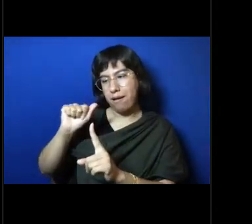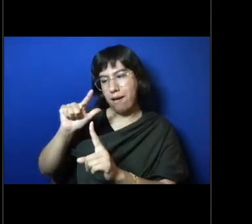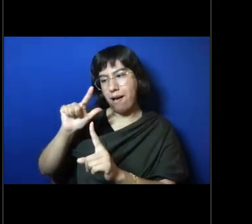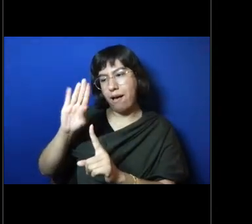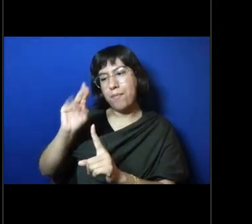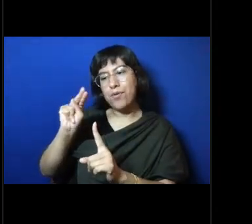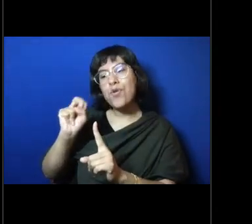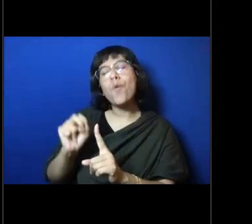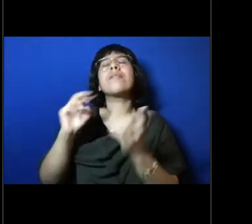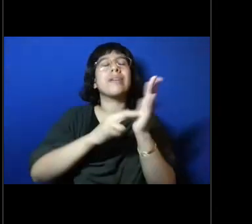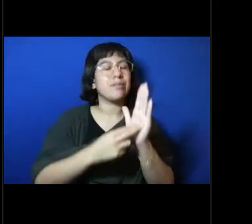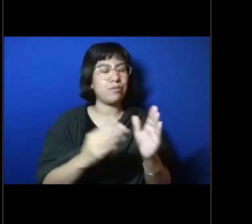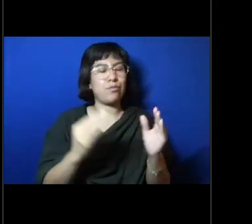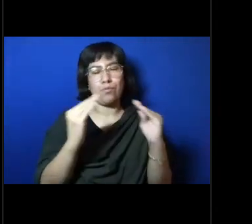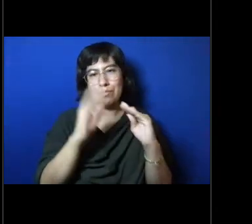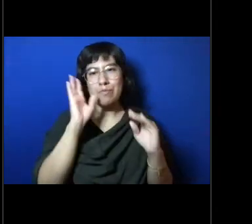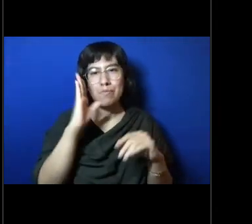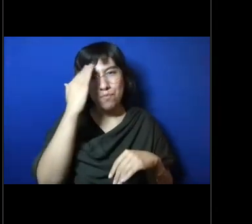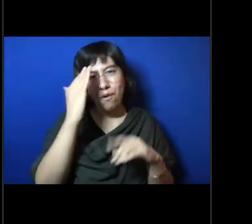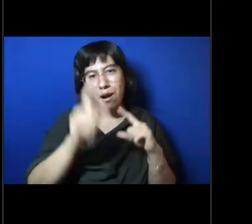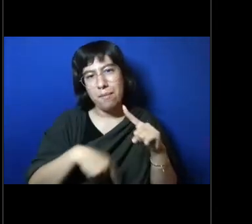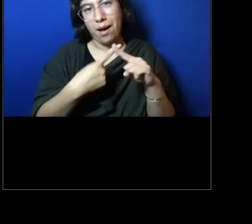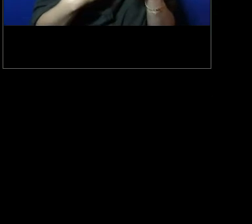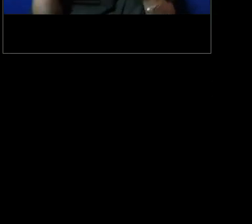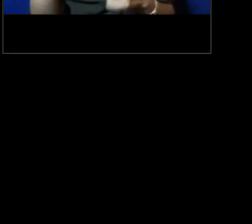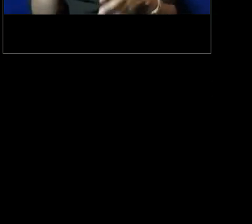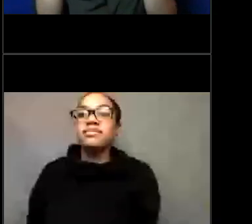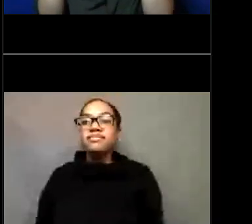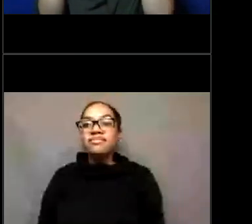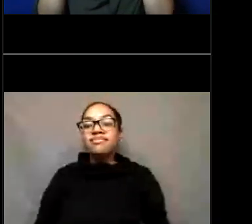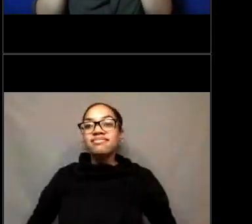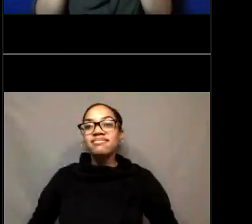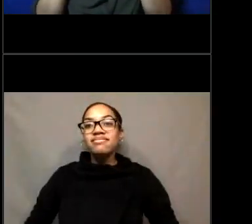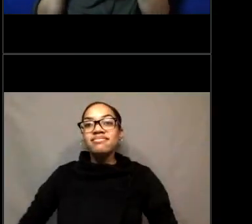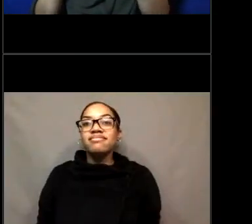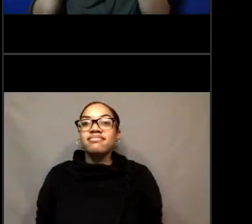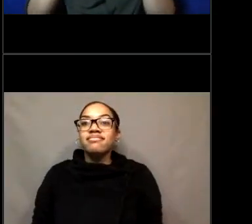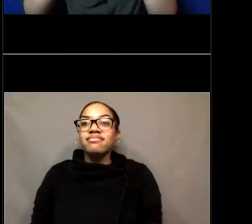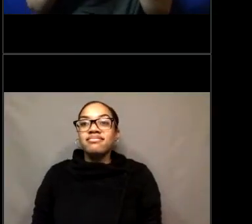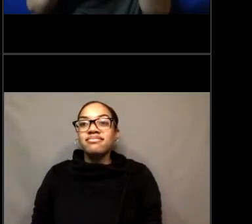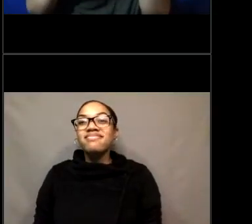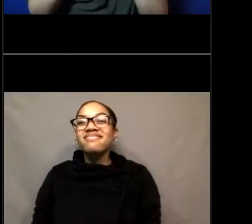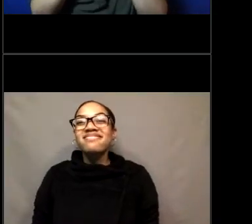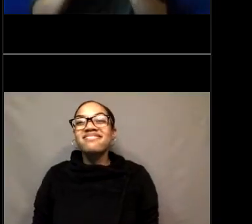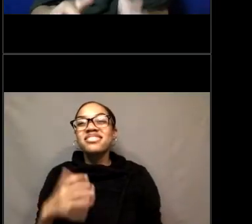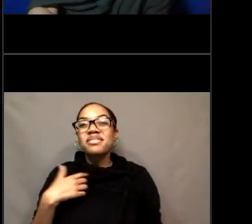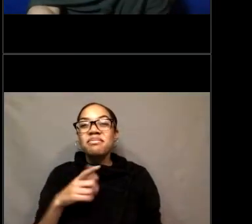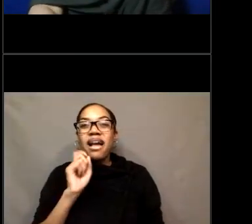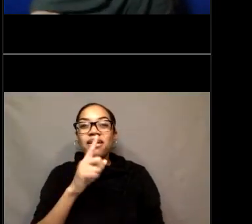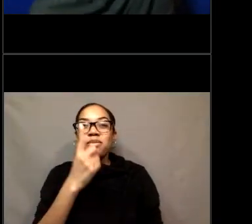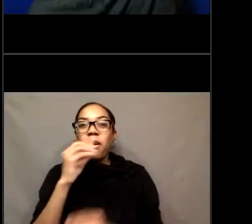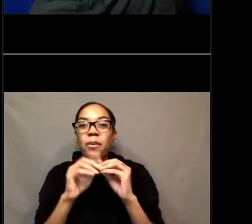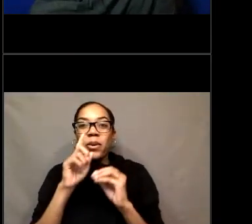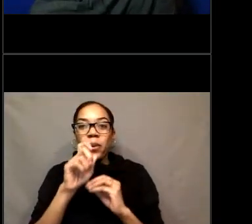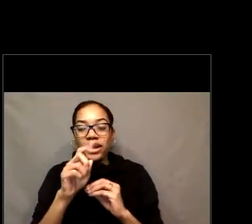[Grace] Great. Okay. I'm going to just ask one more question and then let you go on cause our time is running short. But the last question I just want to ask is,